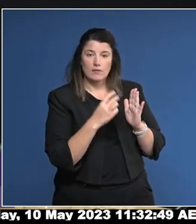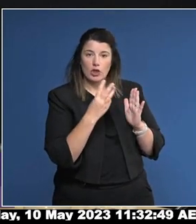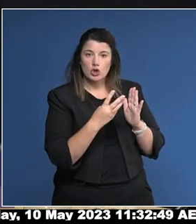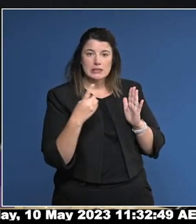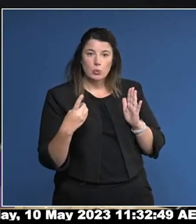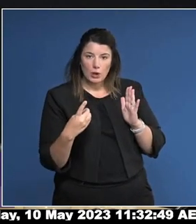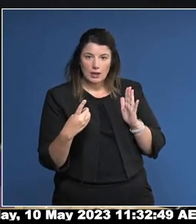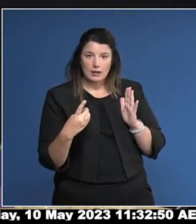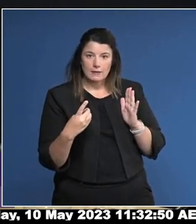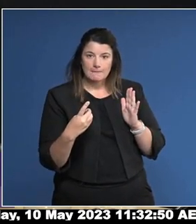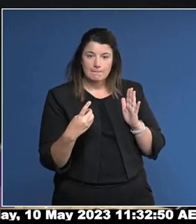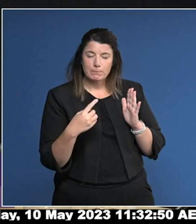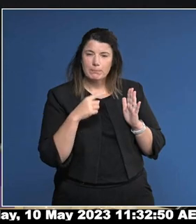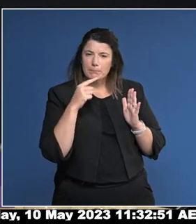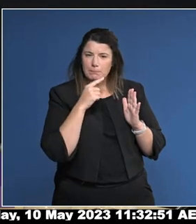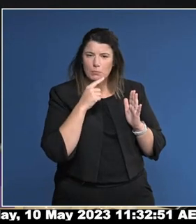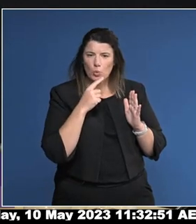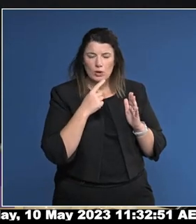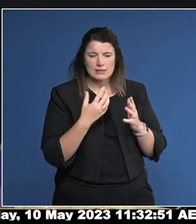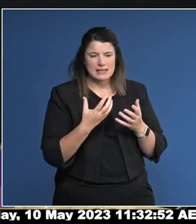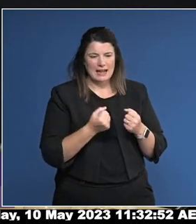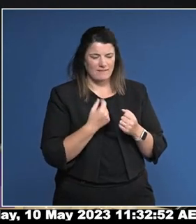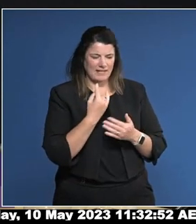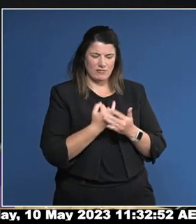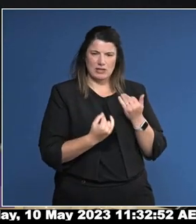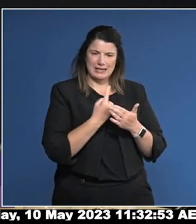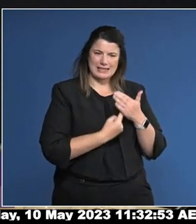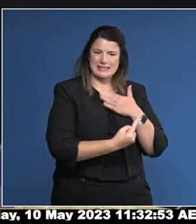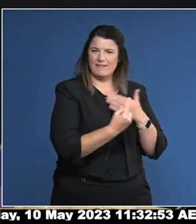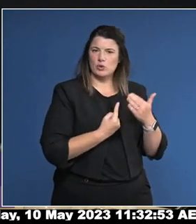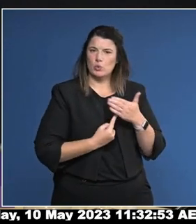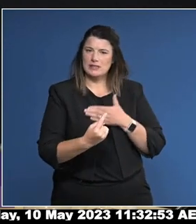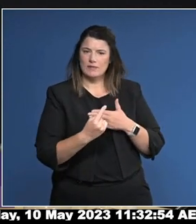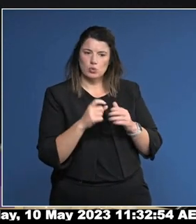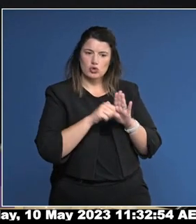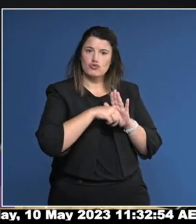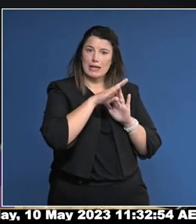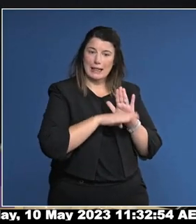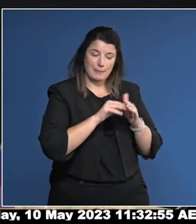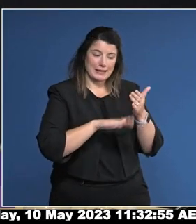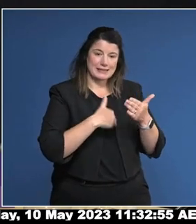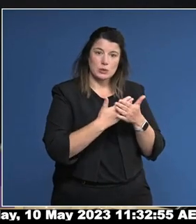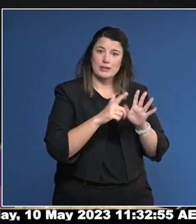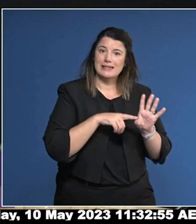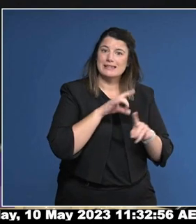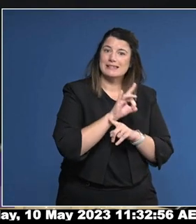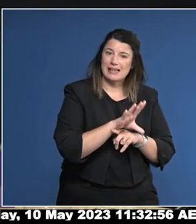'The boys received a highly individualised curriculum to year 10 and then ...' So, what did you mean by highly individualised?